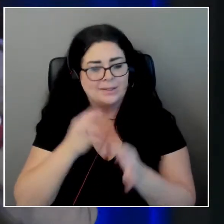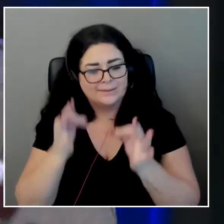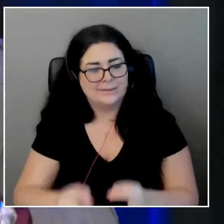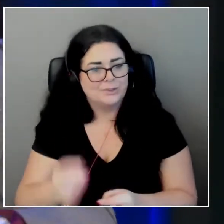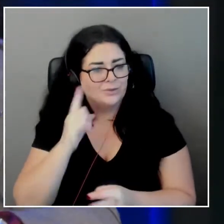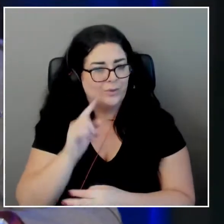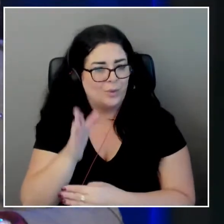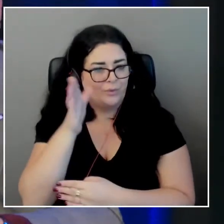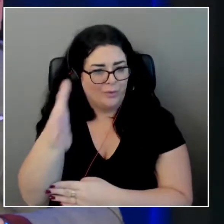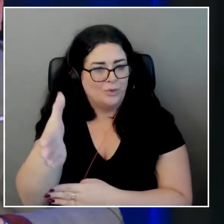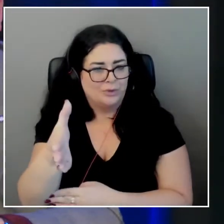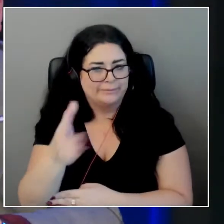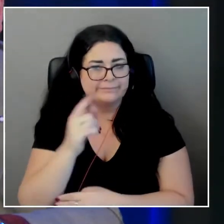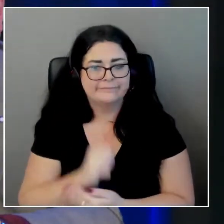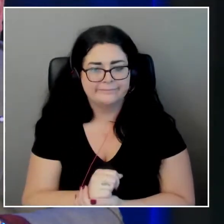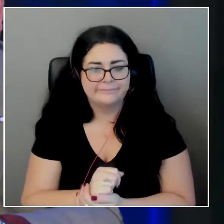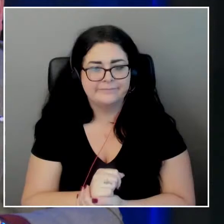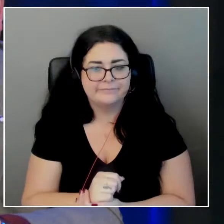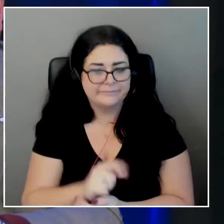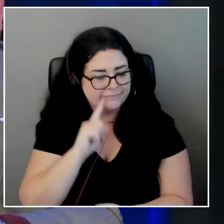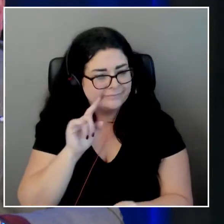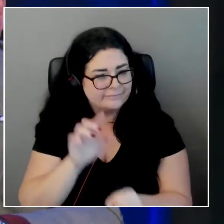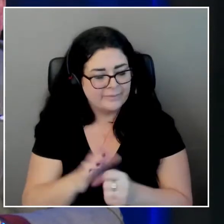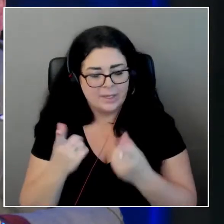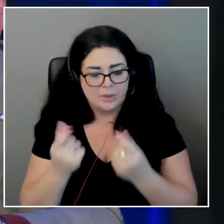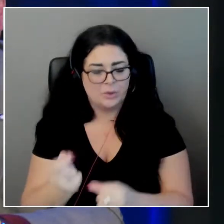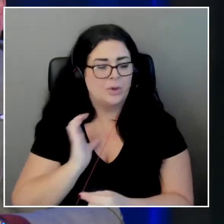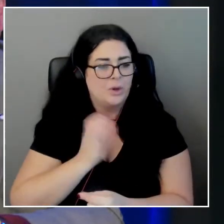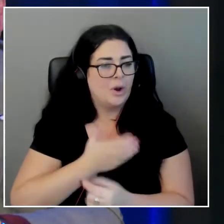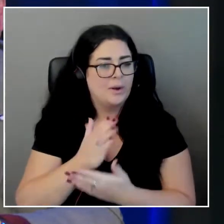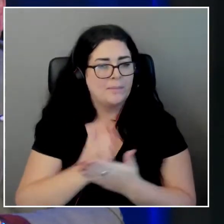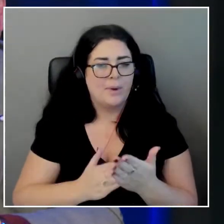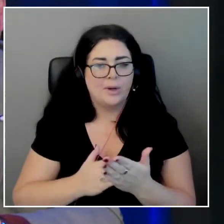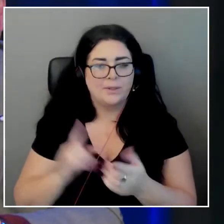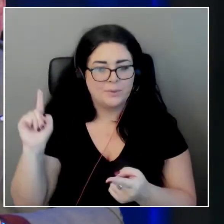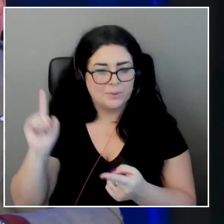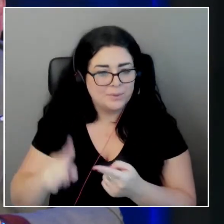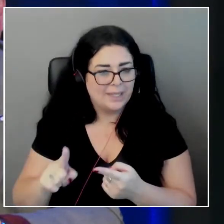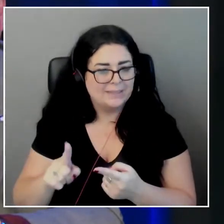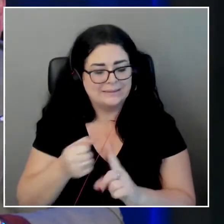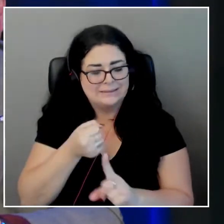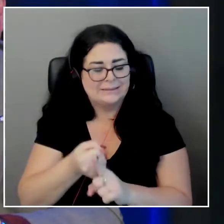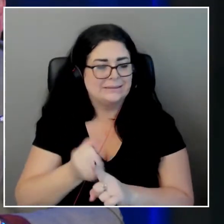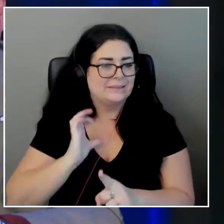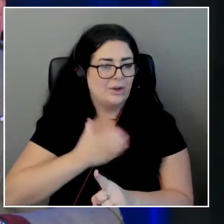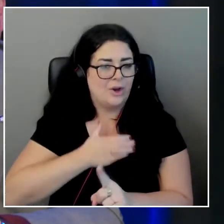We are committed to doing our part to lessen the impact on our environment in which we operate for generations to come.